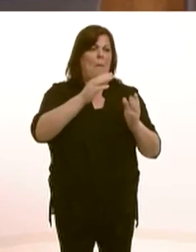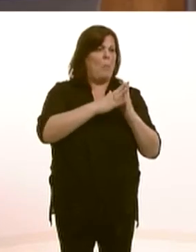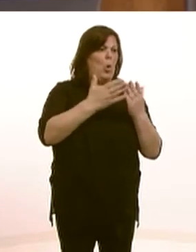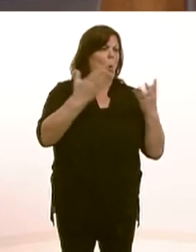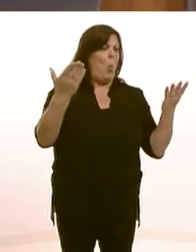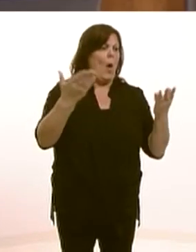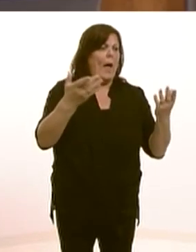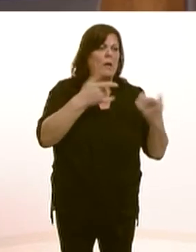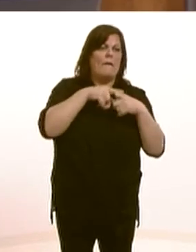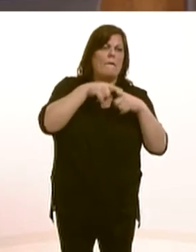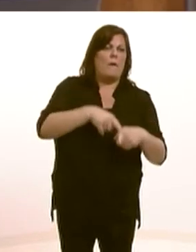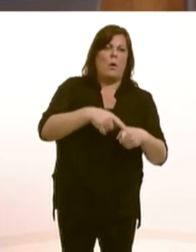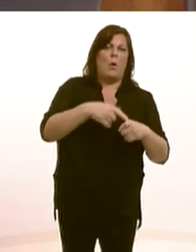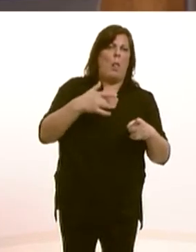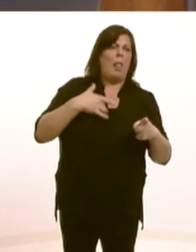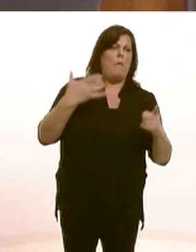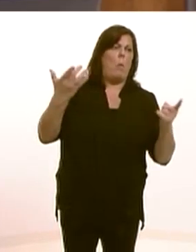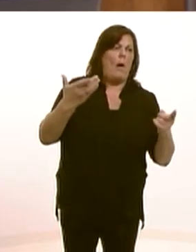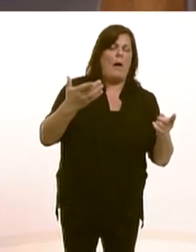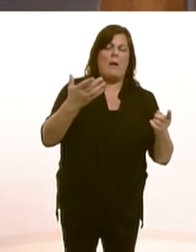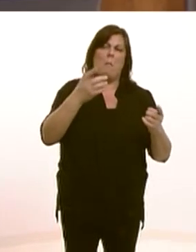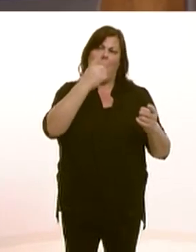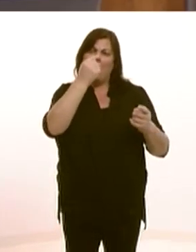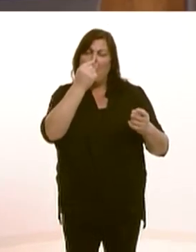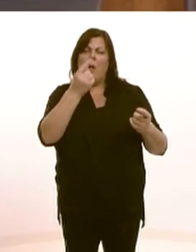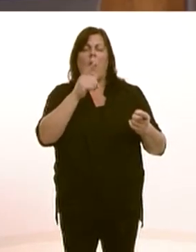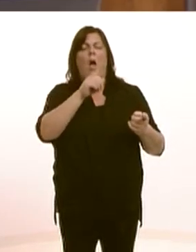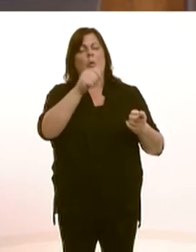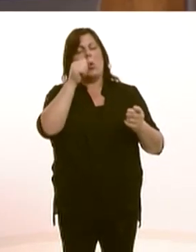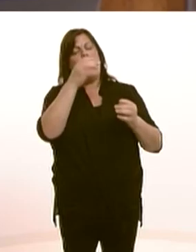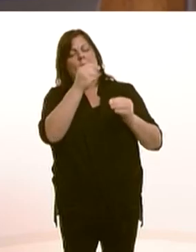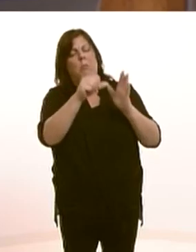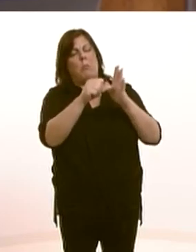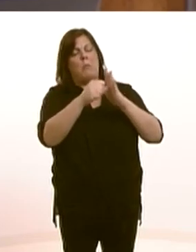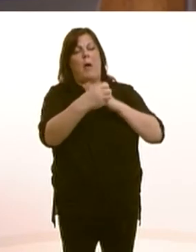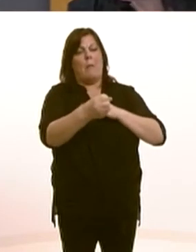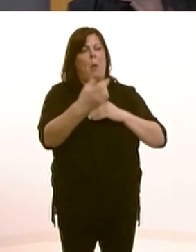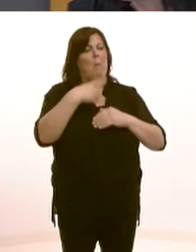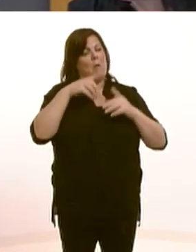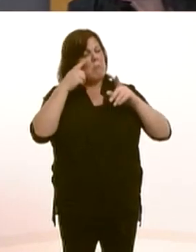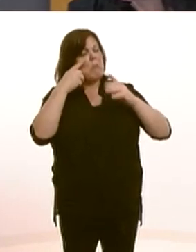examined in terms of seeing whether theyíre still practical.